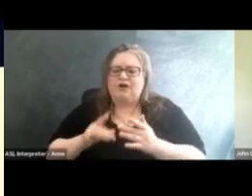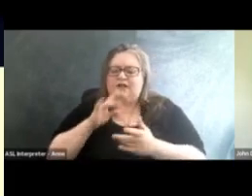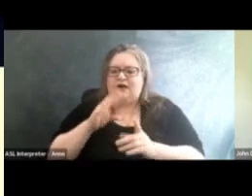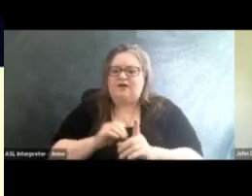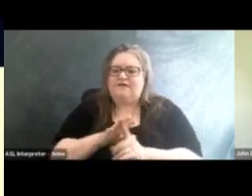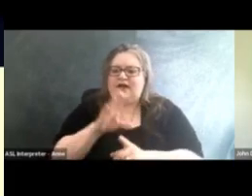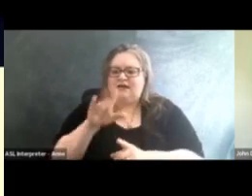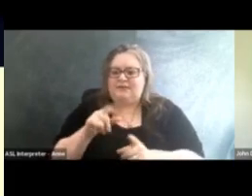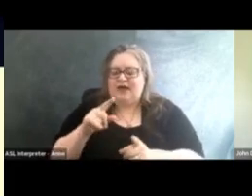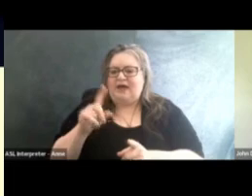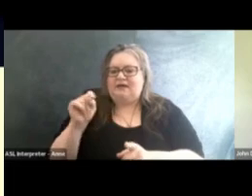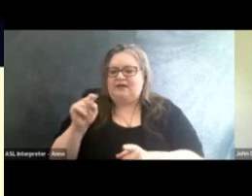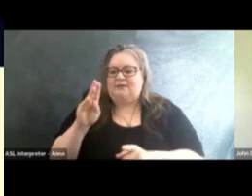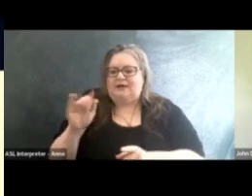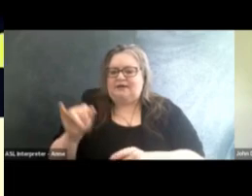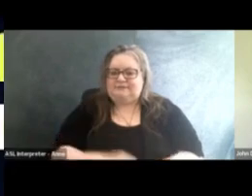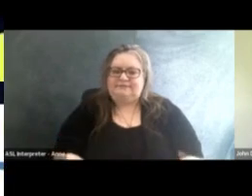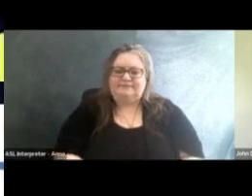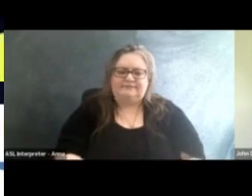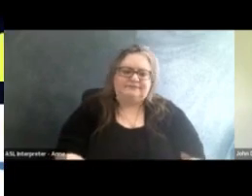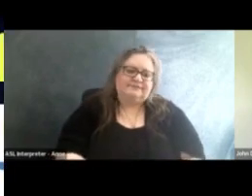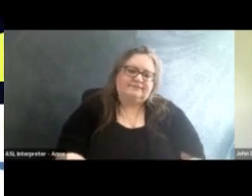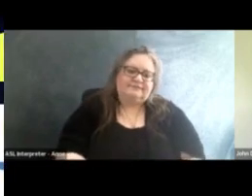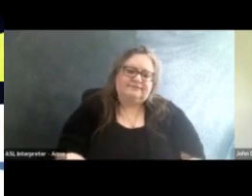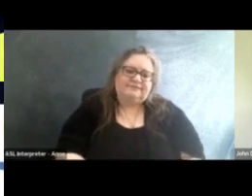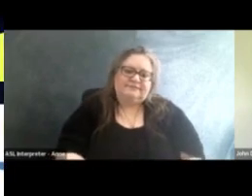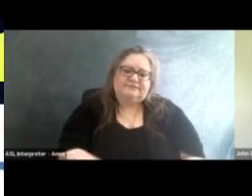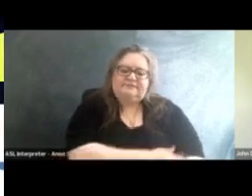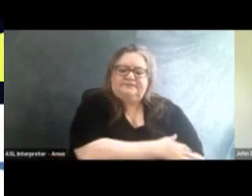by a traumatic brain injury. You